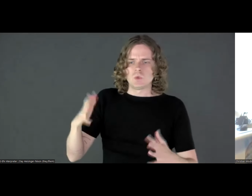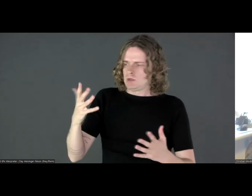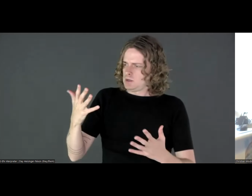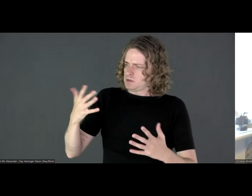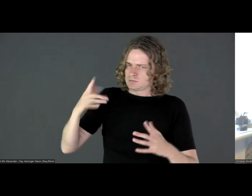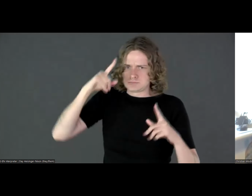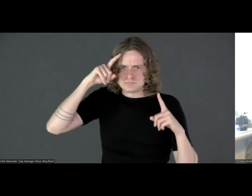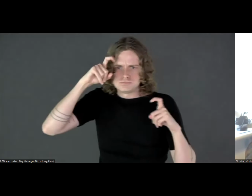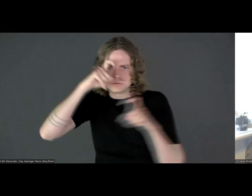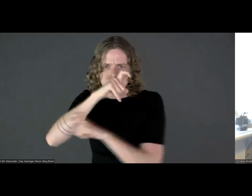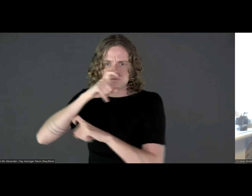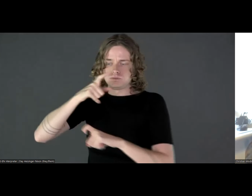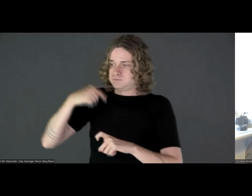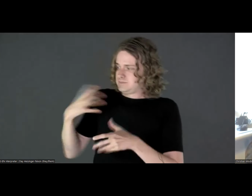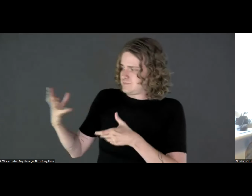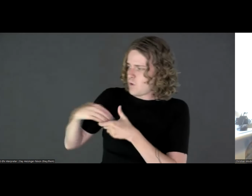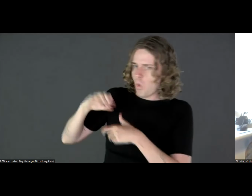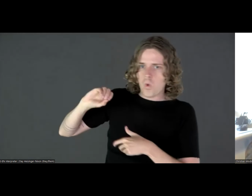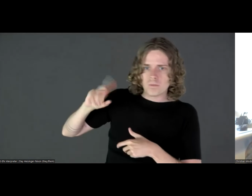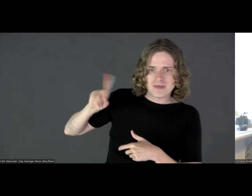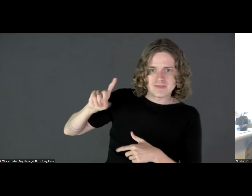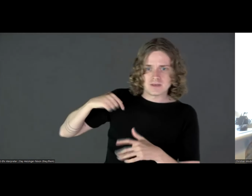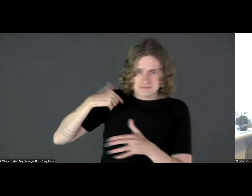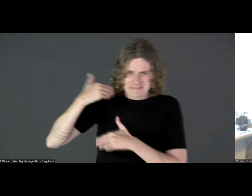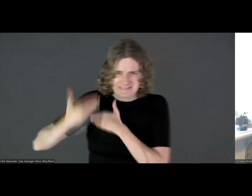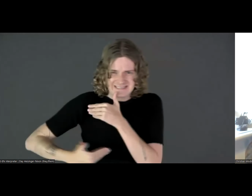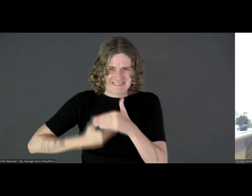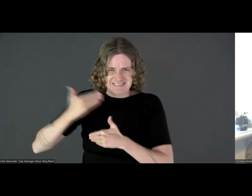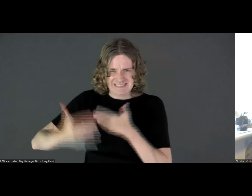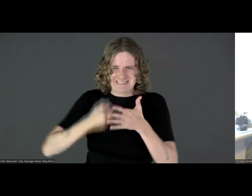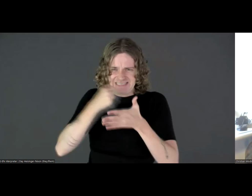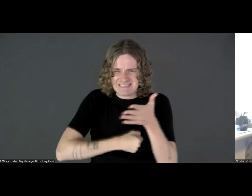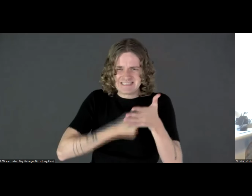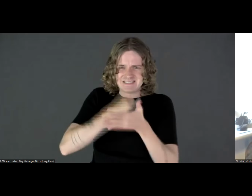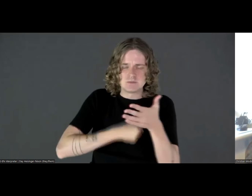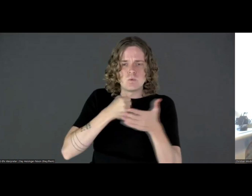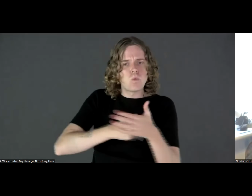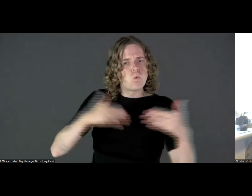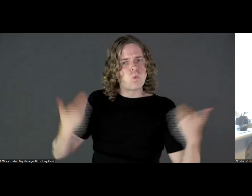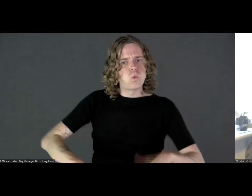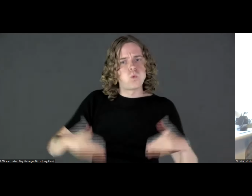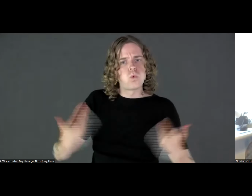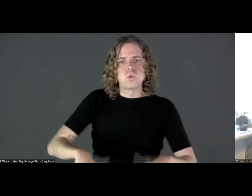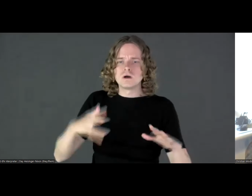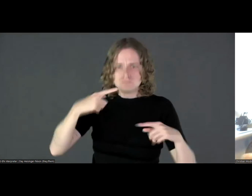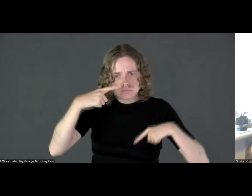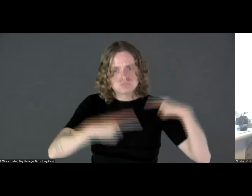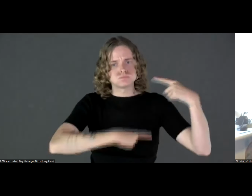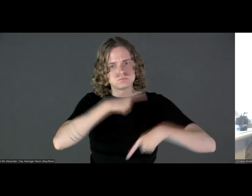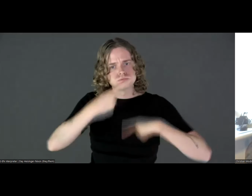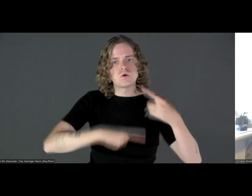type of technical support mechanisms, it is an outstanding one. We know there is a parallel work